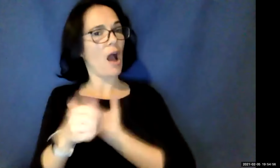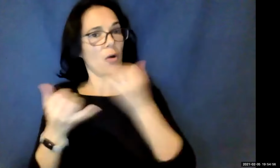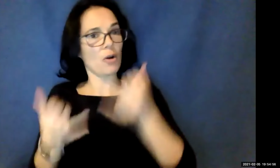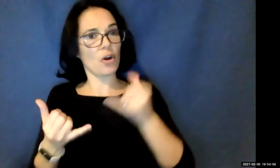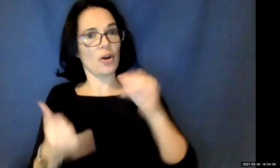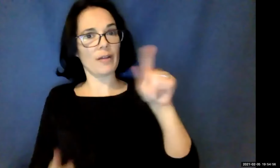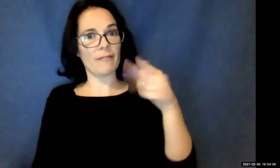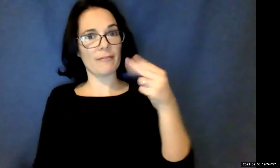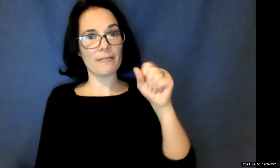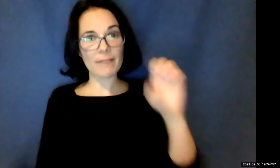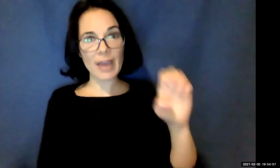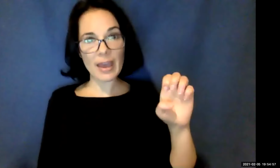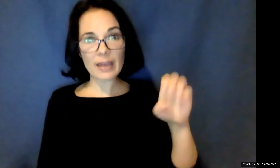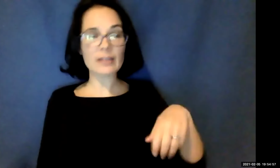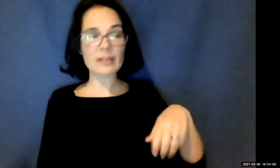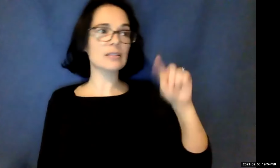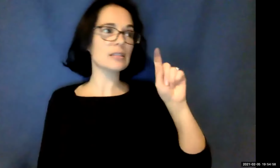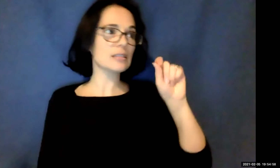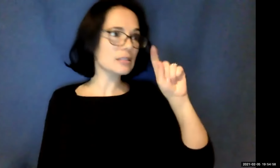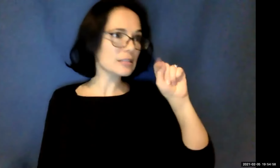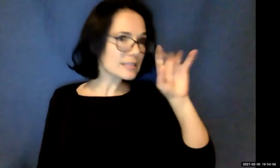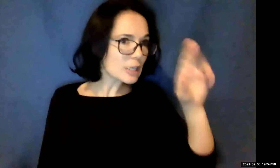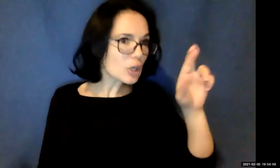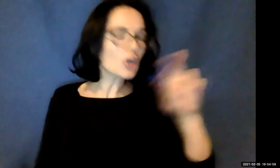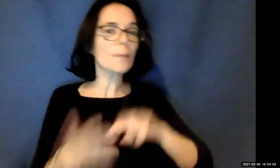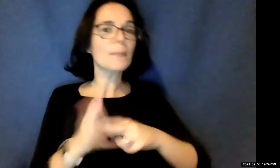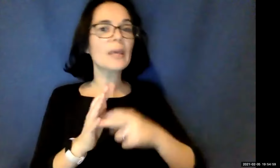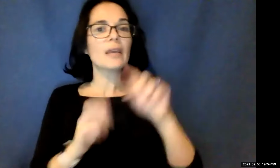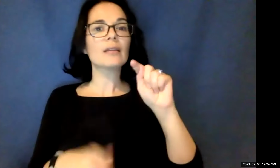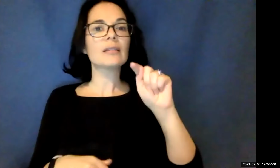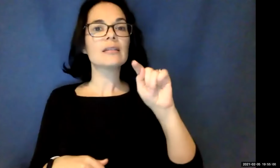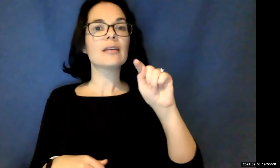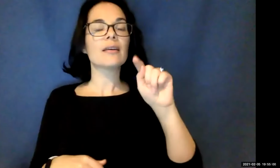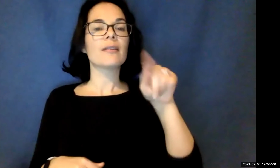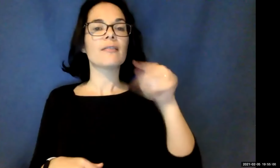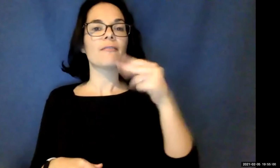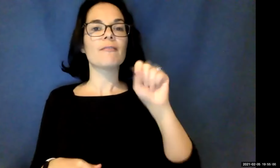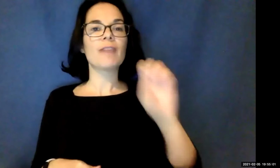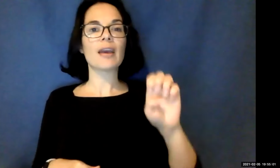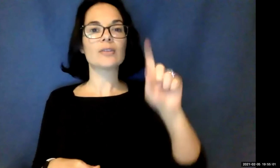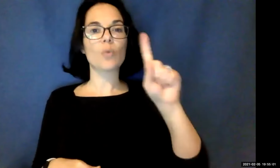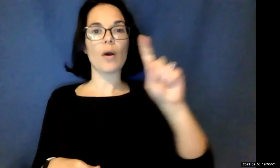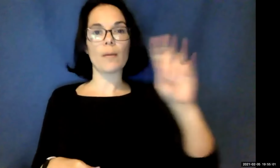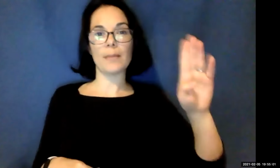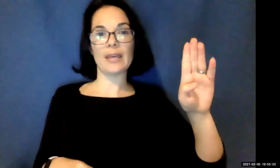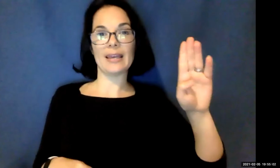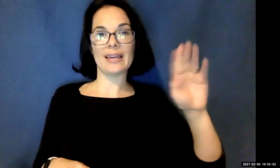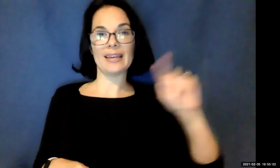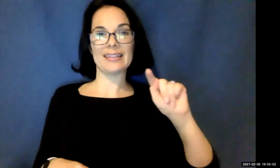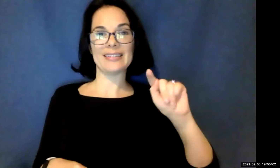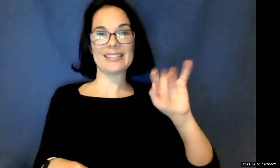1B, phase 1B, tier 2 would be a whole bunch of other essential workers, congregate settings,